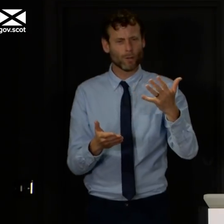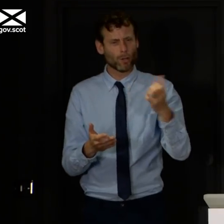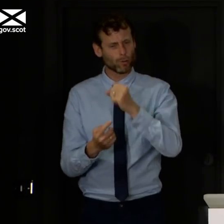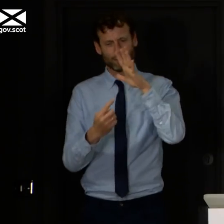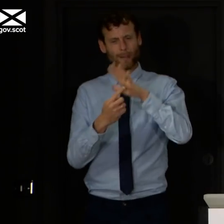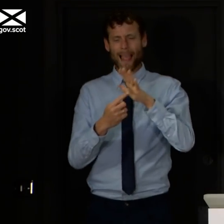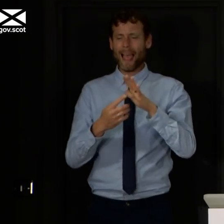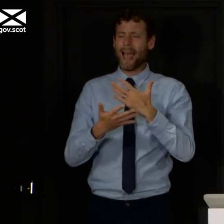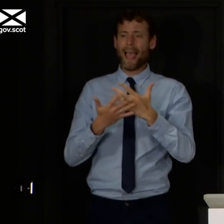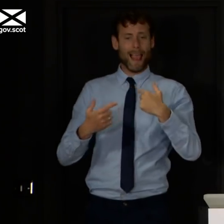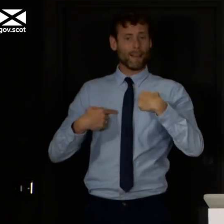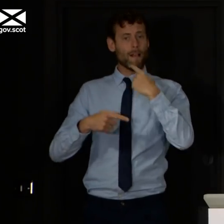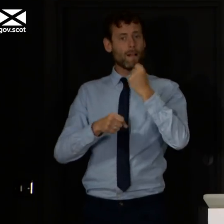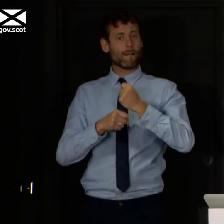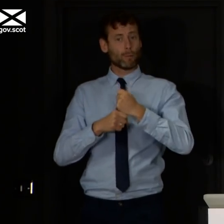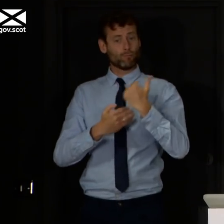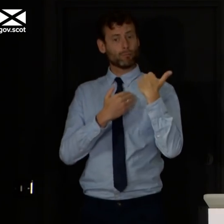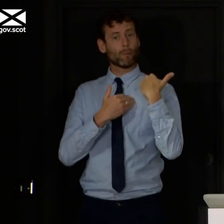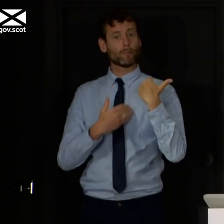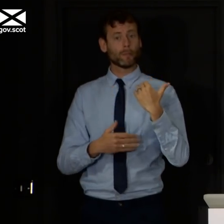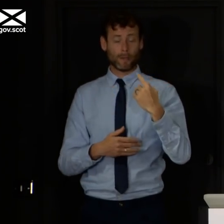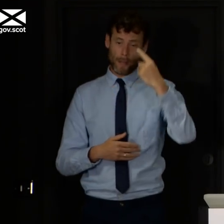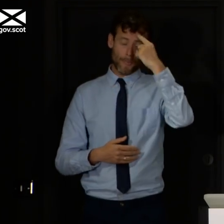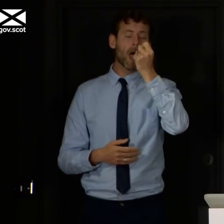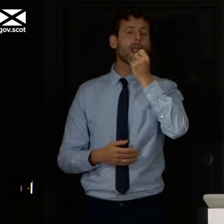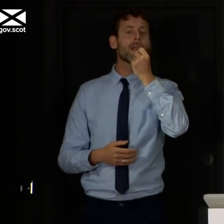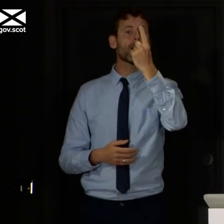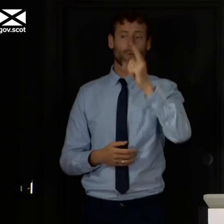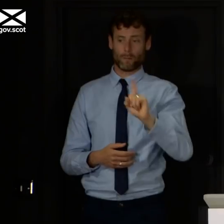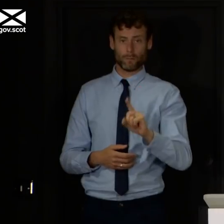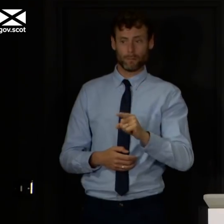Government to try to preserve people's health and life but also it would not be doing any